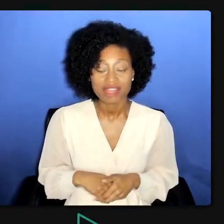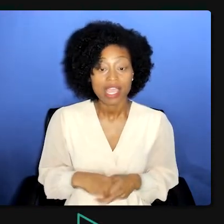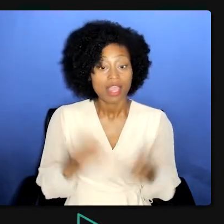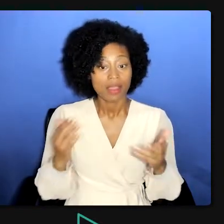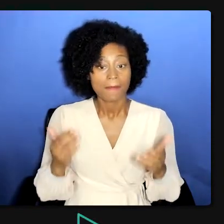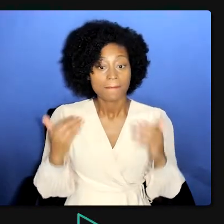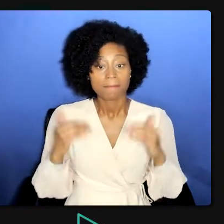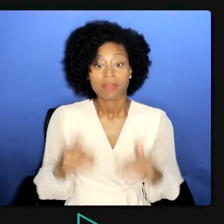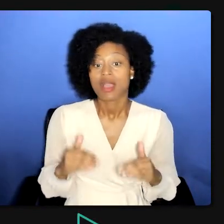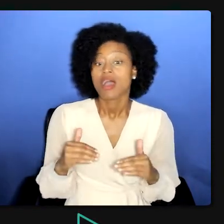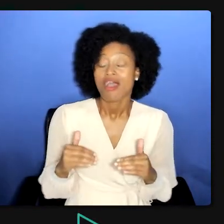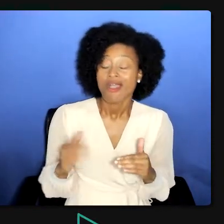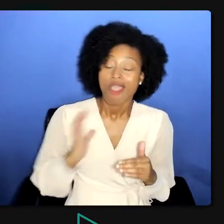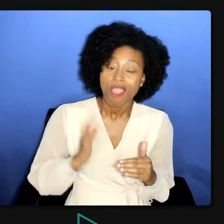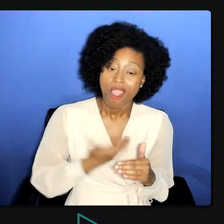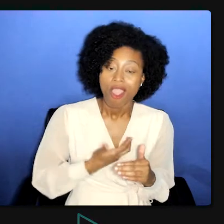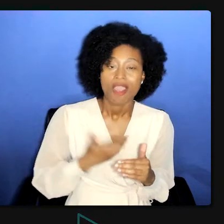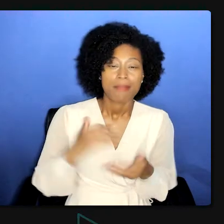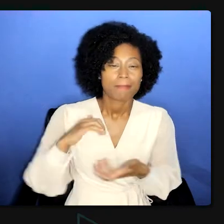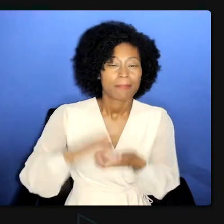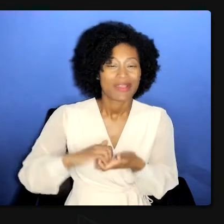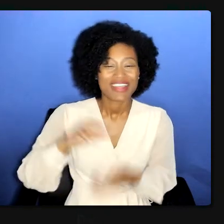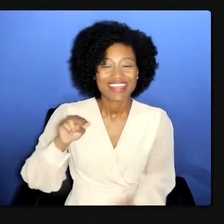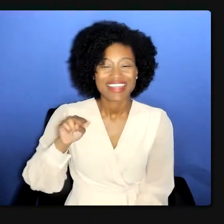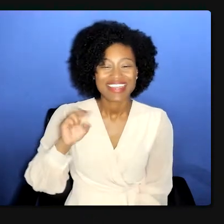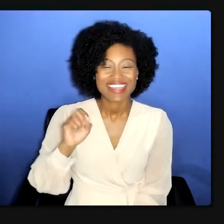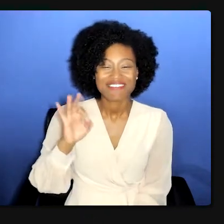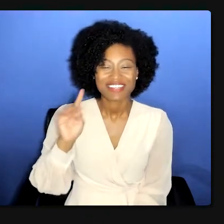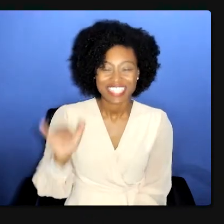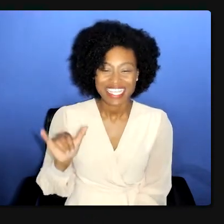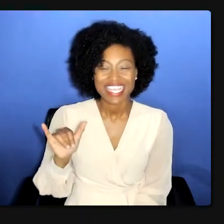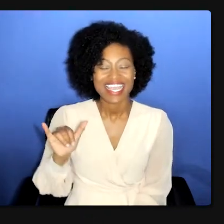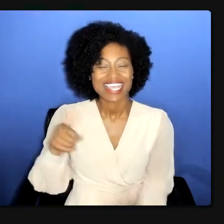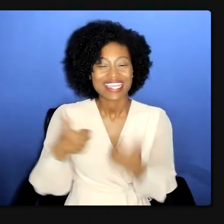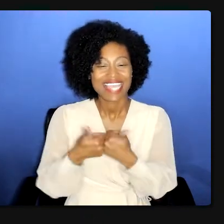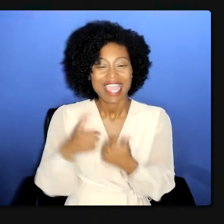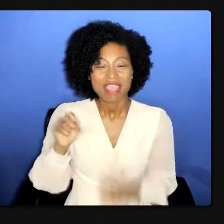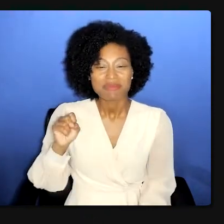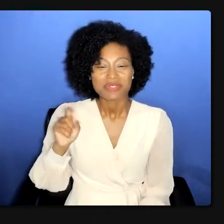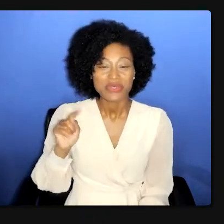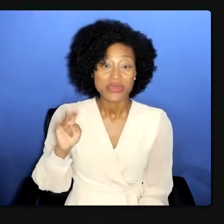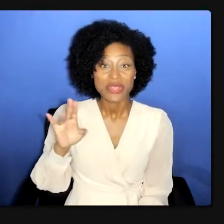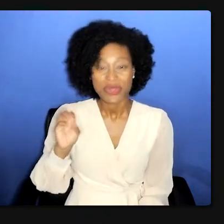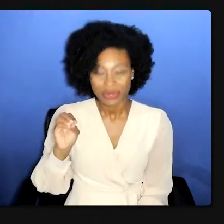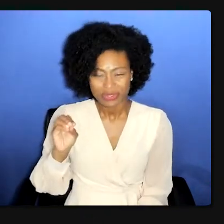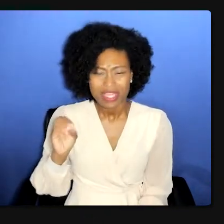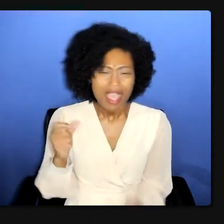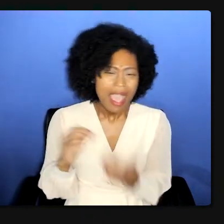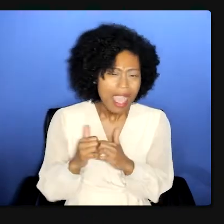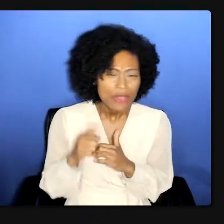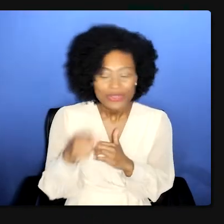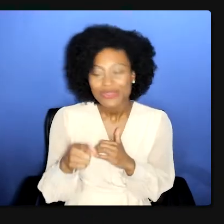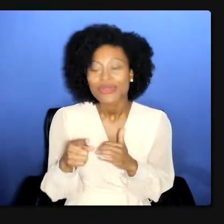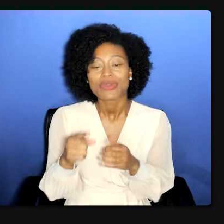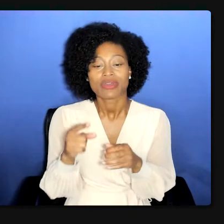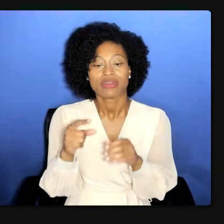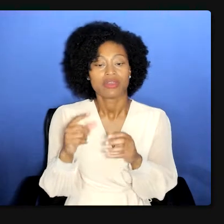Later, you will hear from our customer partners, Nifty Game Studios on how they made use